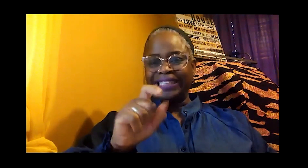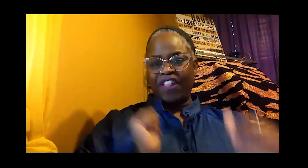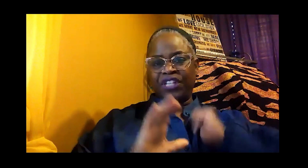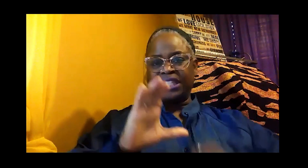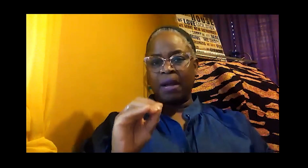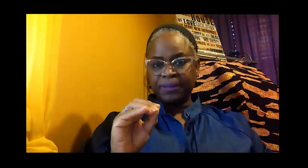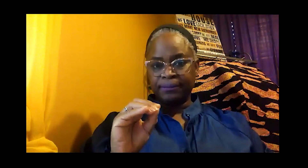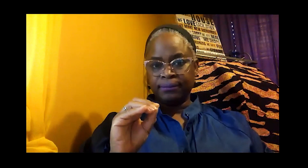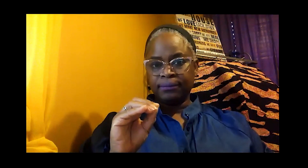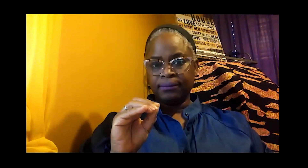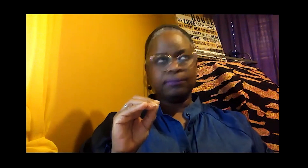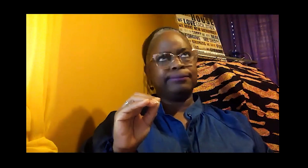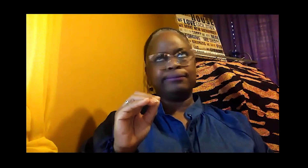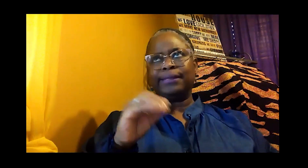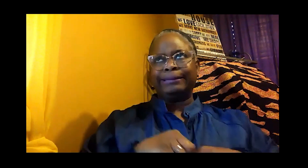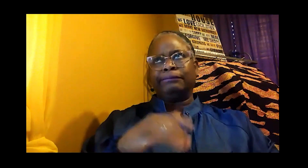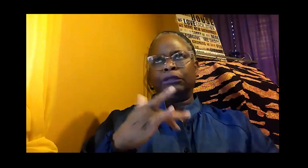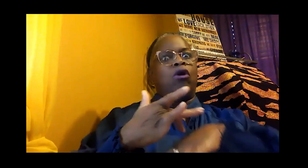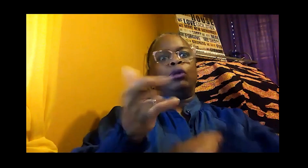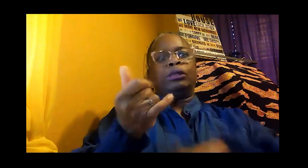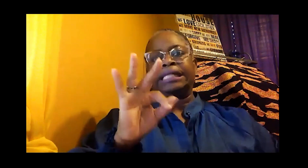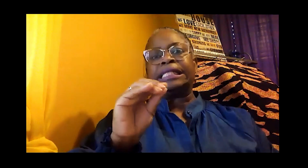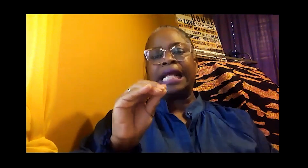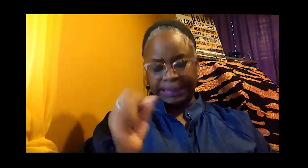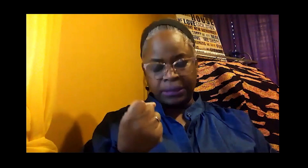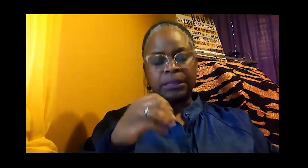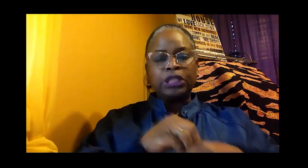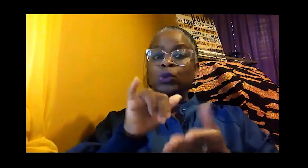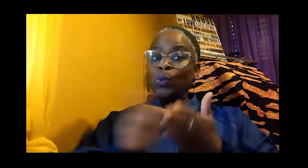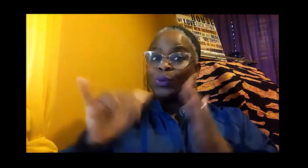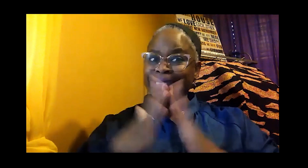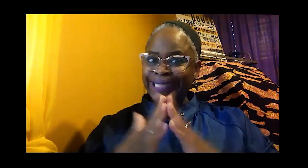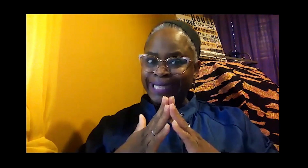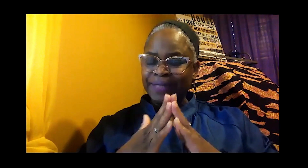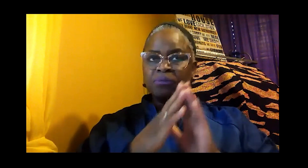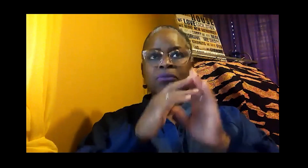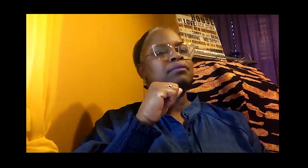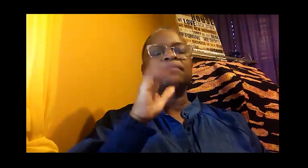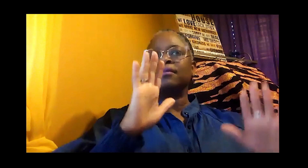Onyx Theater Company in the early 90s in New York City. That was the boost i needed to get